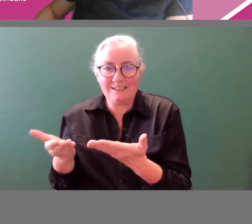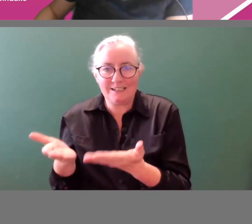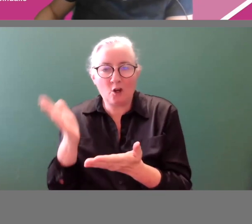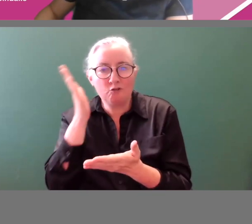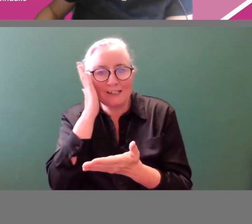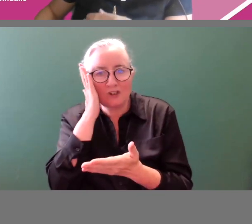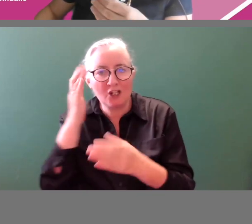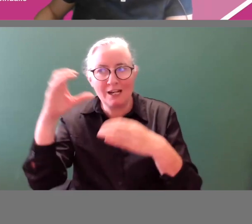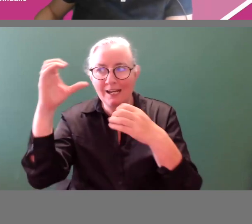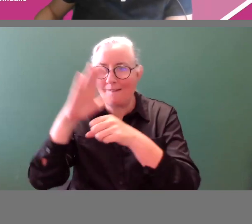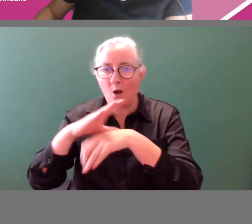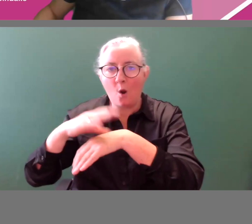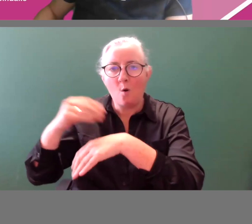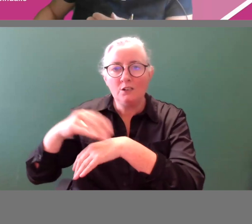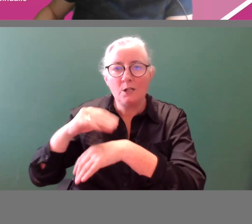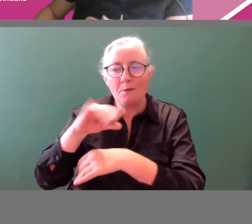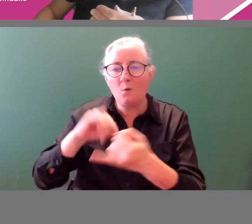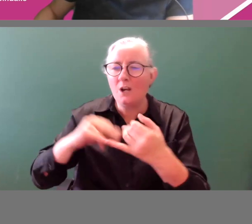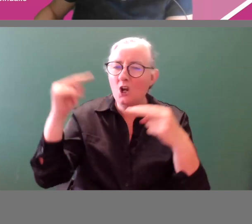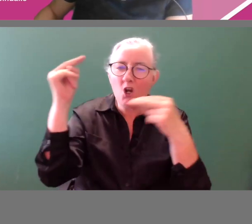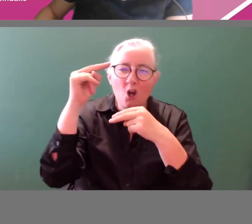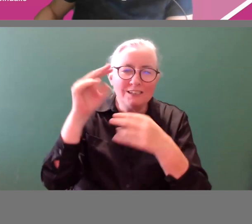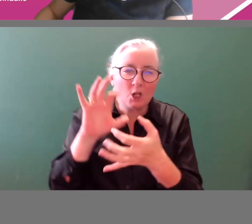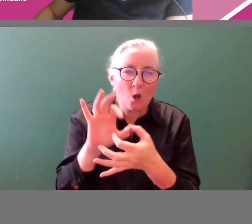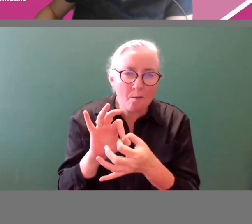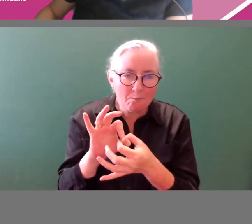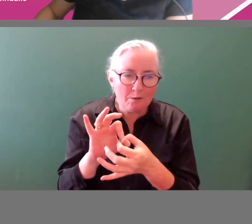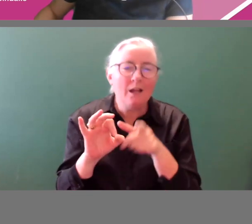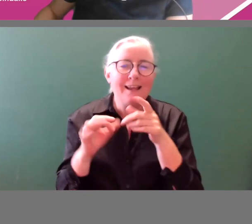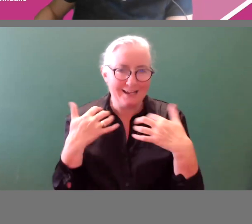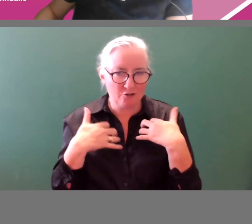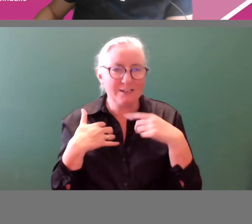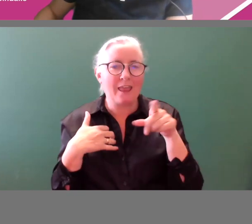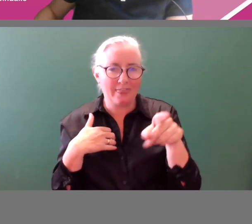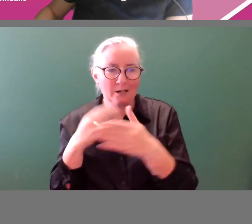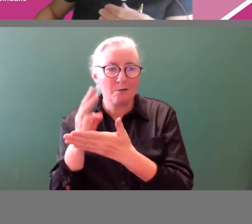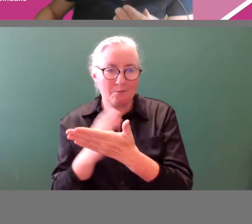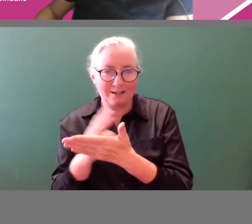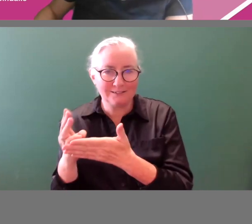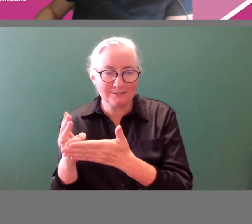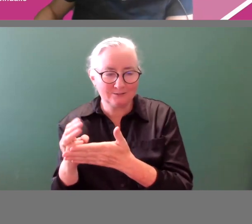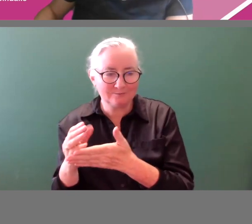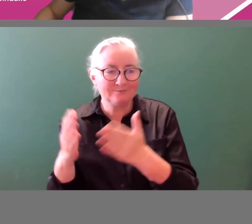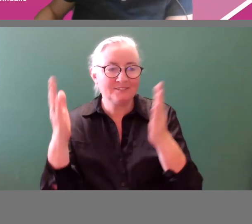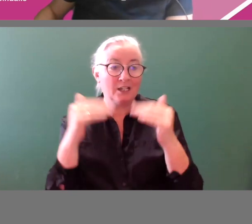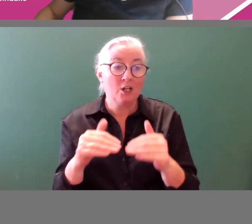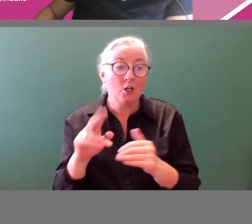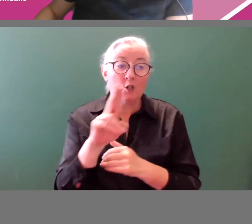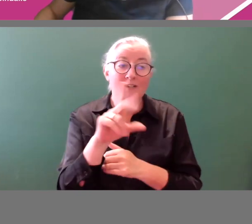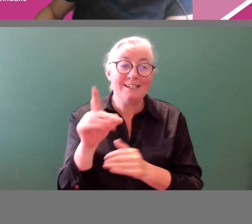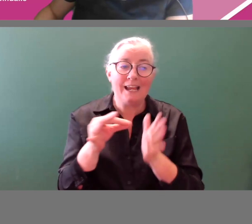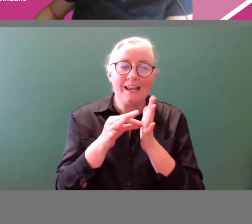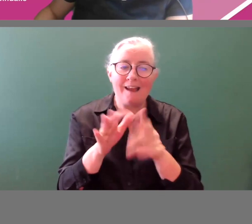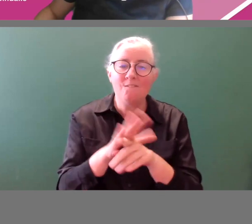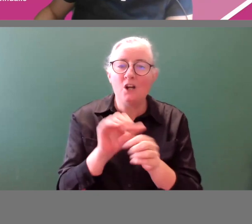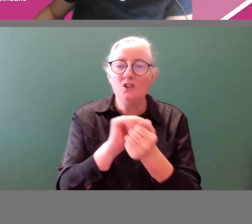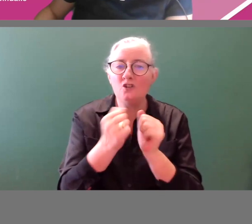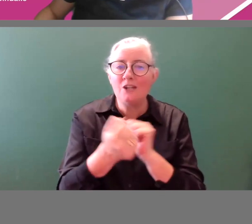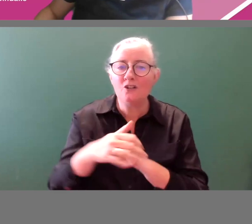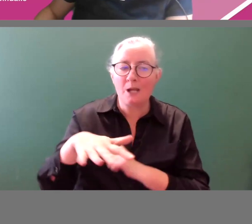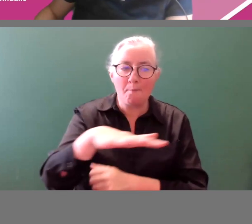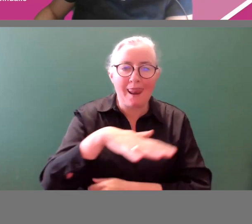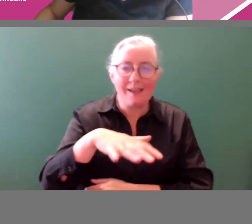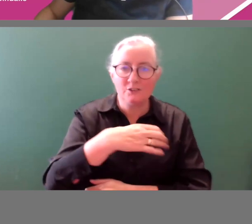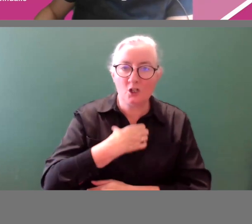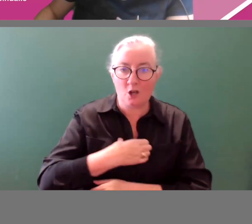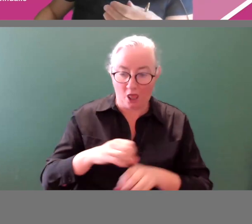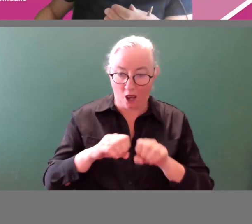Older People. Our Universal Design Guidelines for Changing Places Toilets were launched recently and